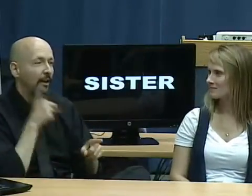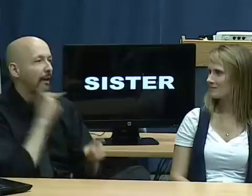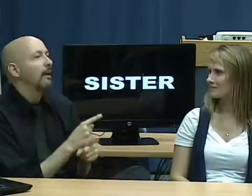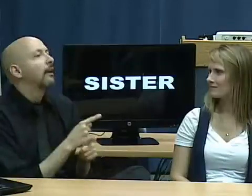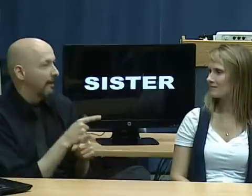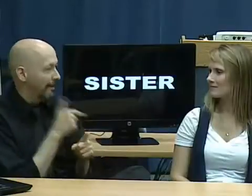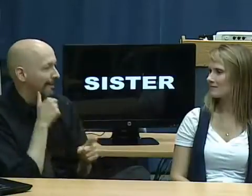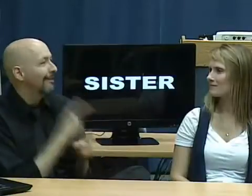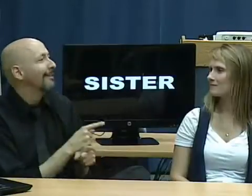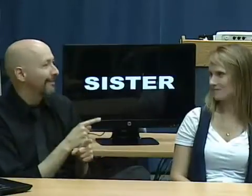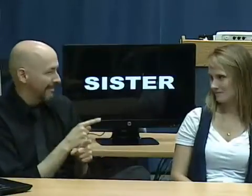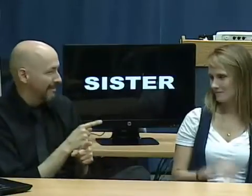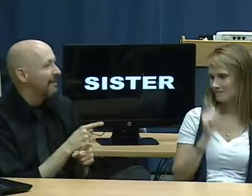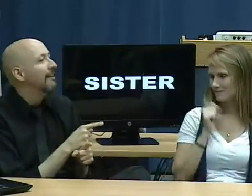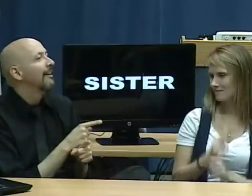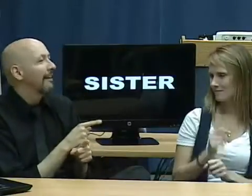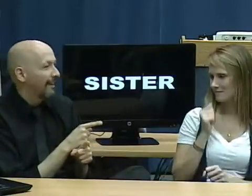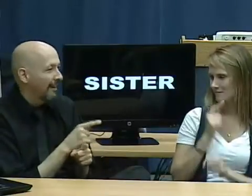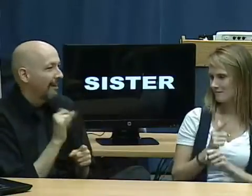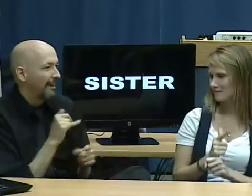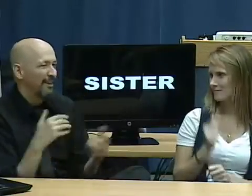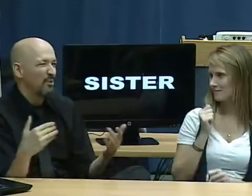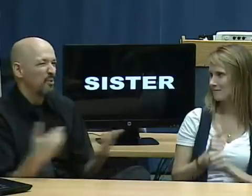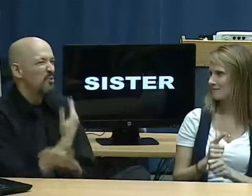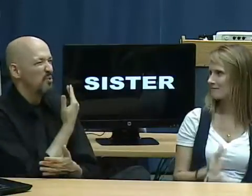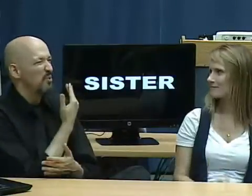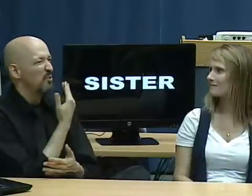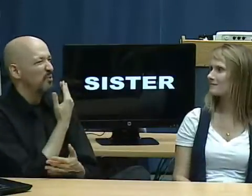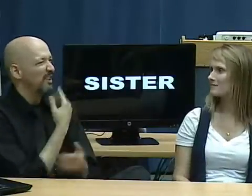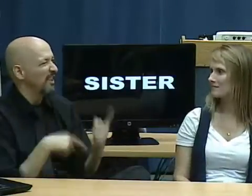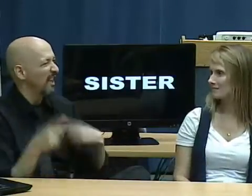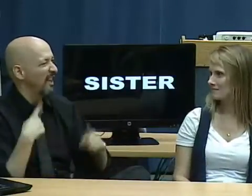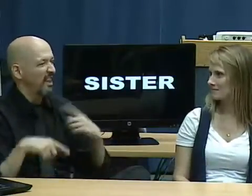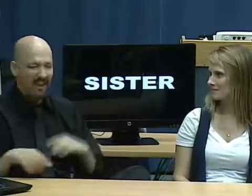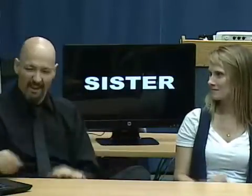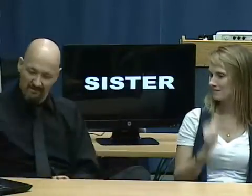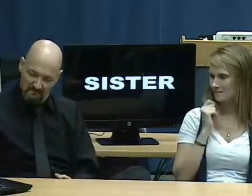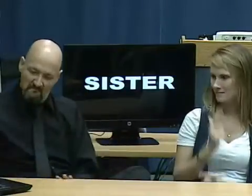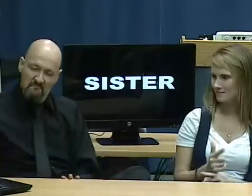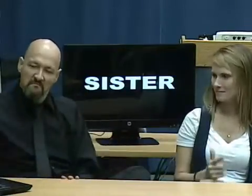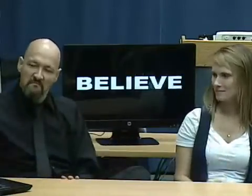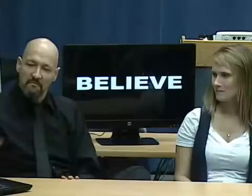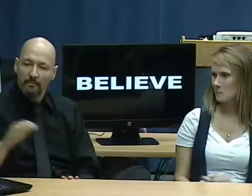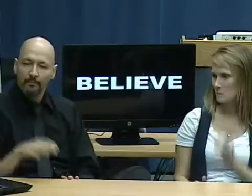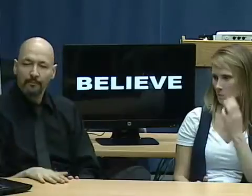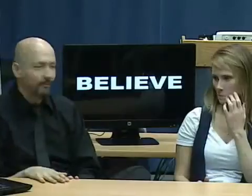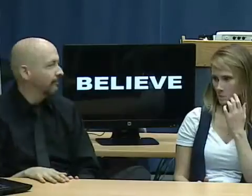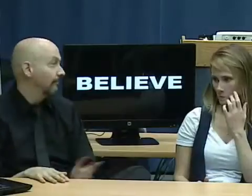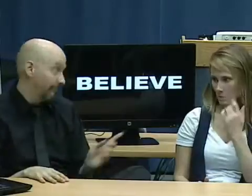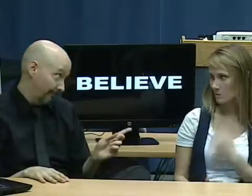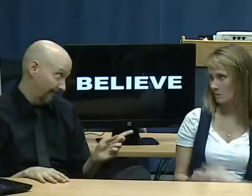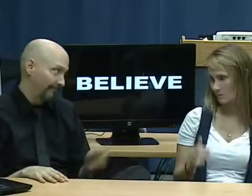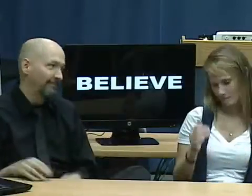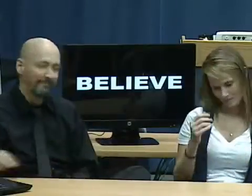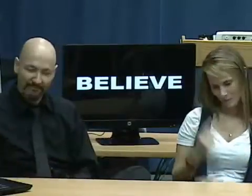Sister. It's a new sign. You got this one.